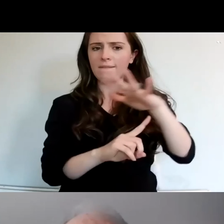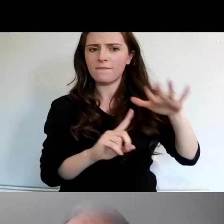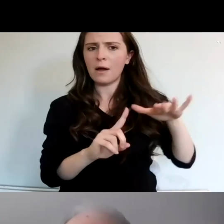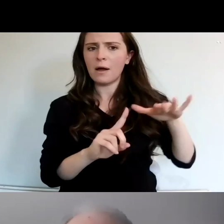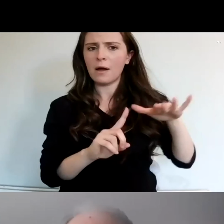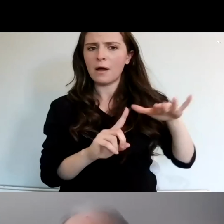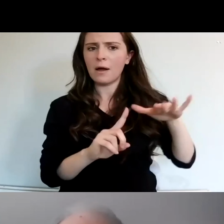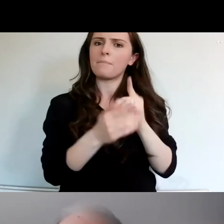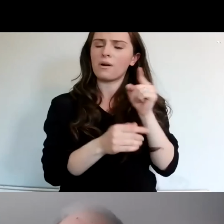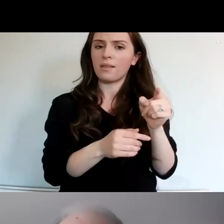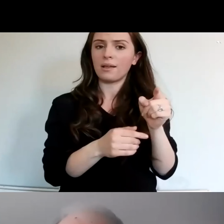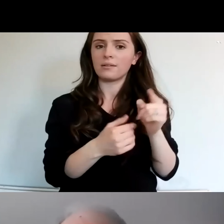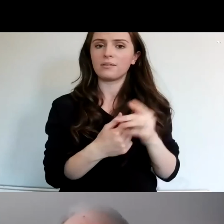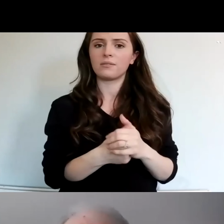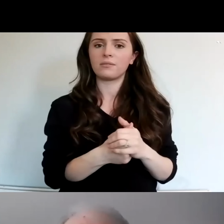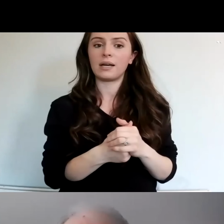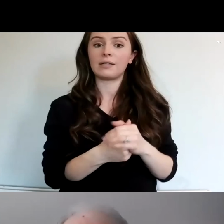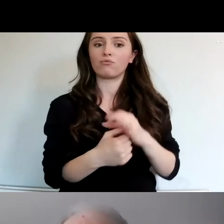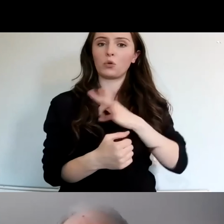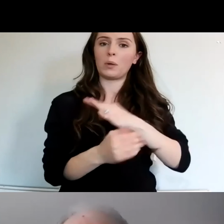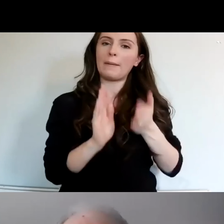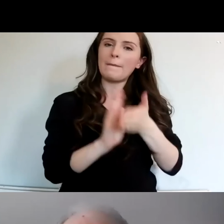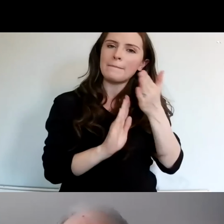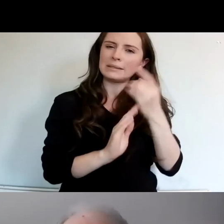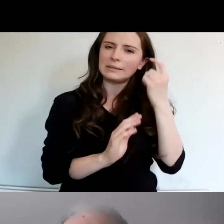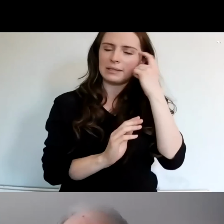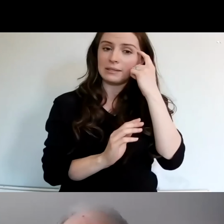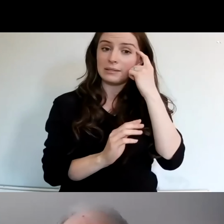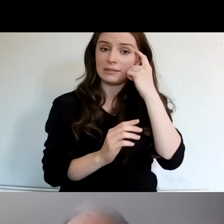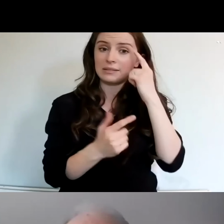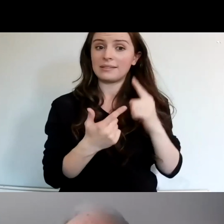and it makes good business sense. If you design it right from the start